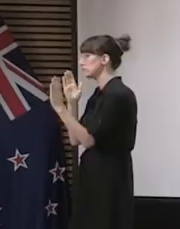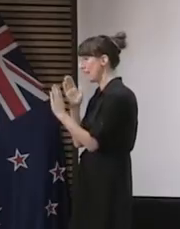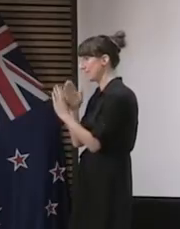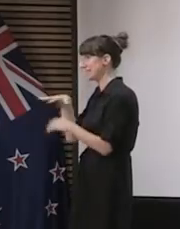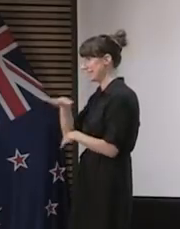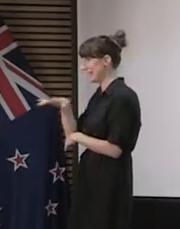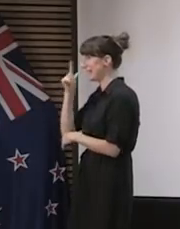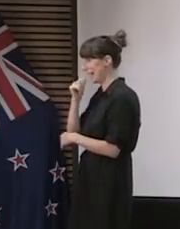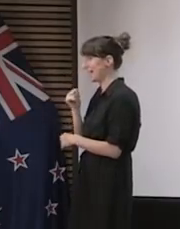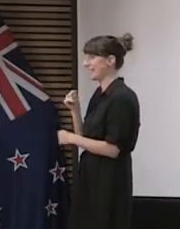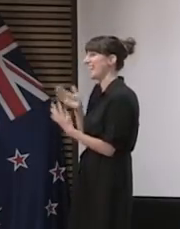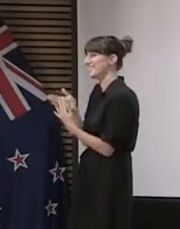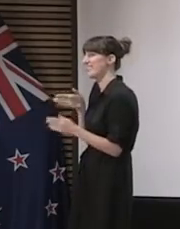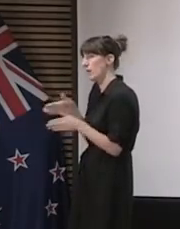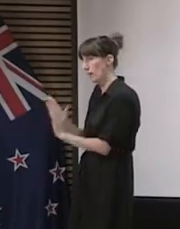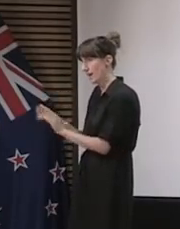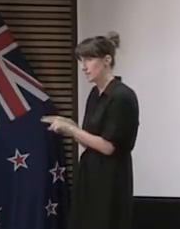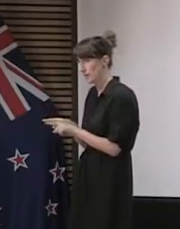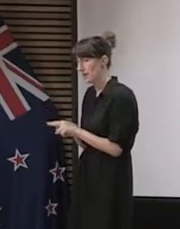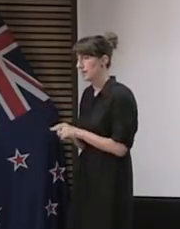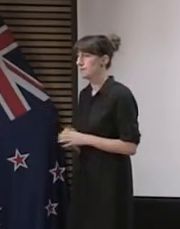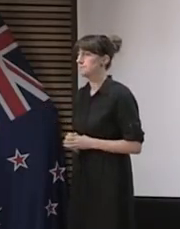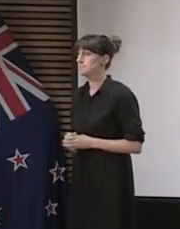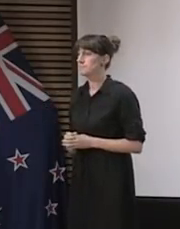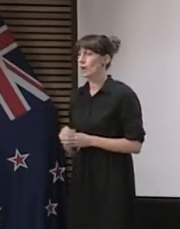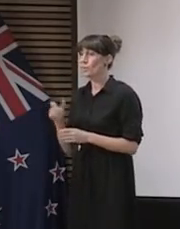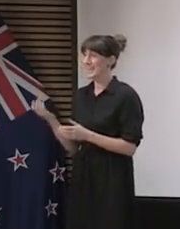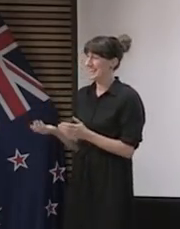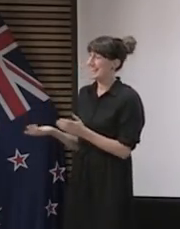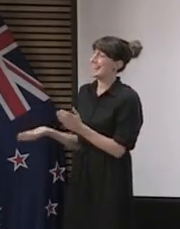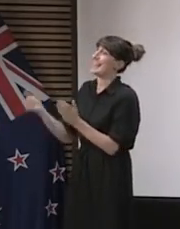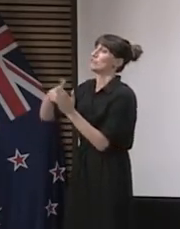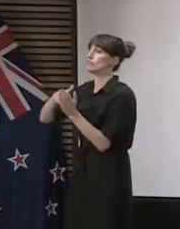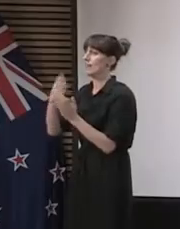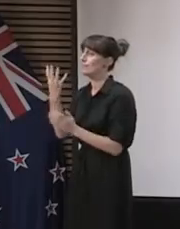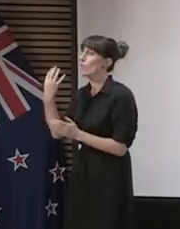This year PHARMAC had moved to secure an extra 400, 000 doses of flu vaccine before COVID-19 was